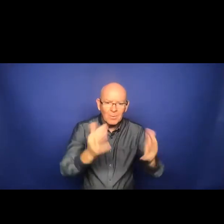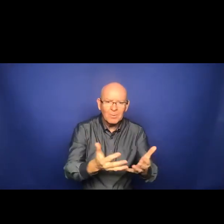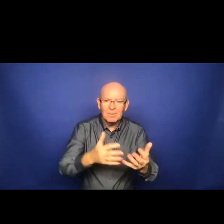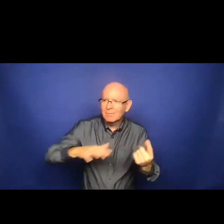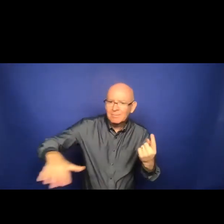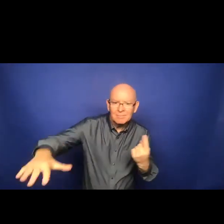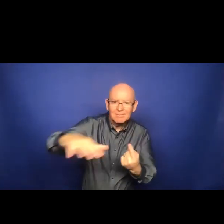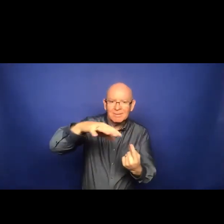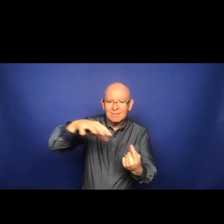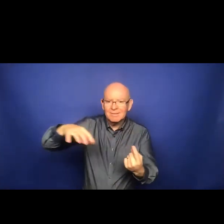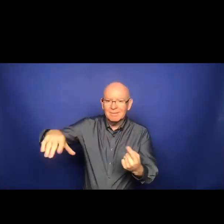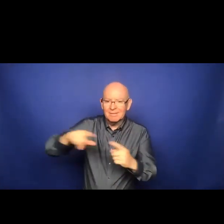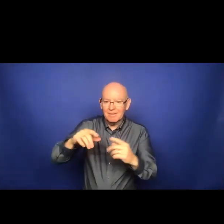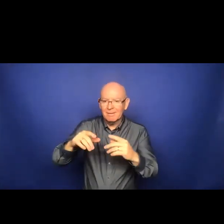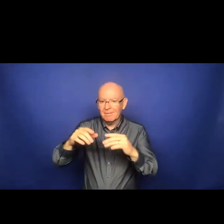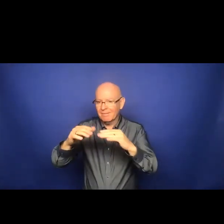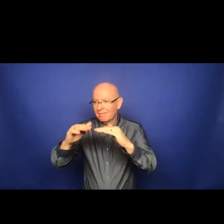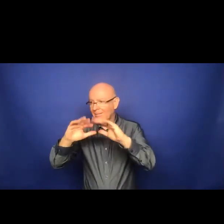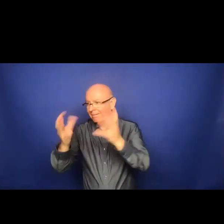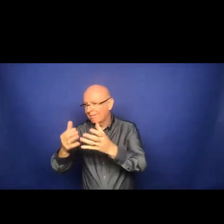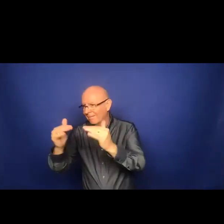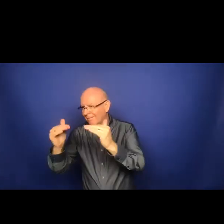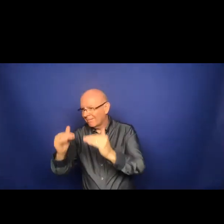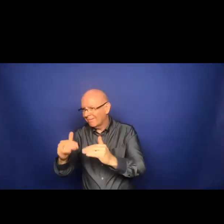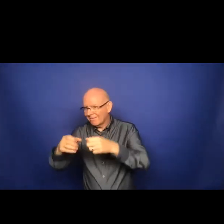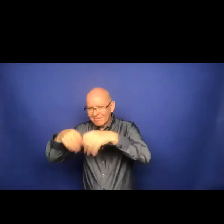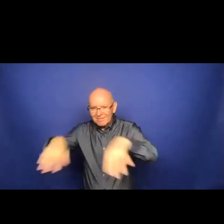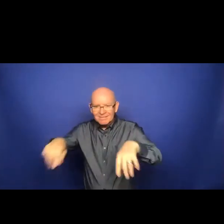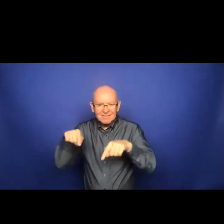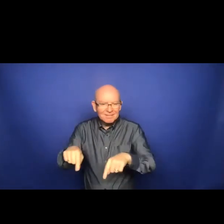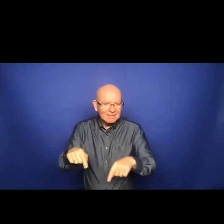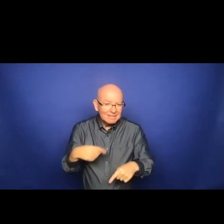collection. Therefore, there is no excuse to not